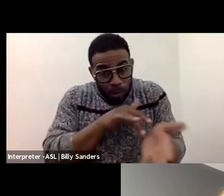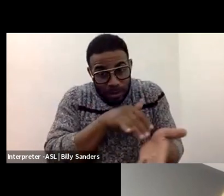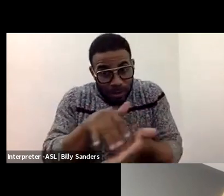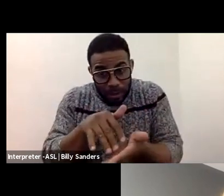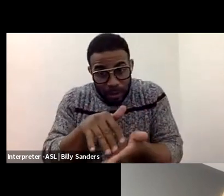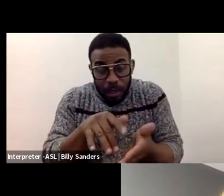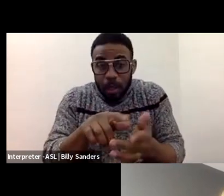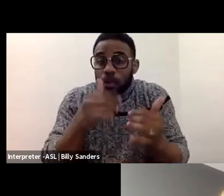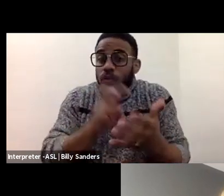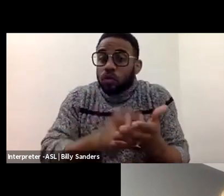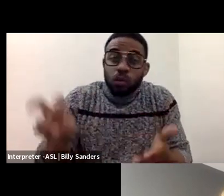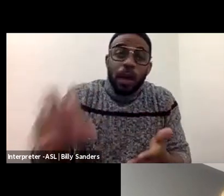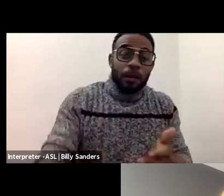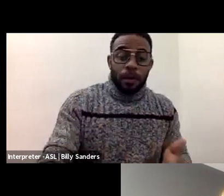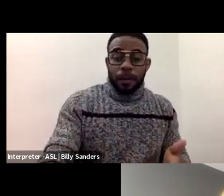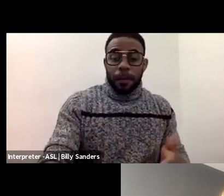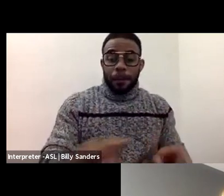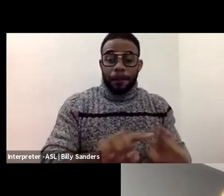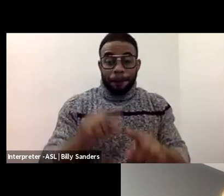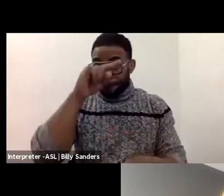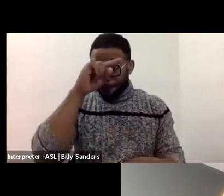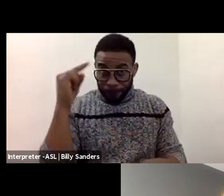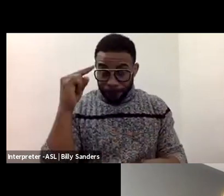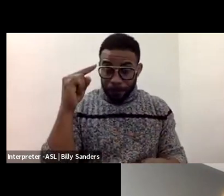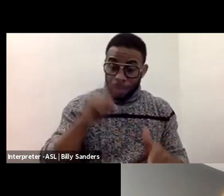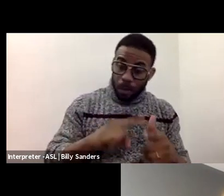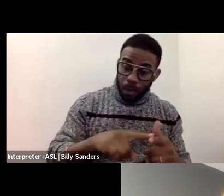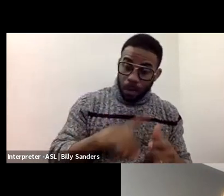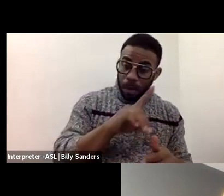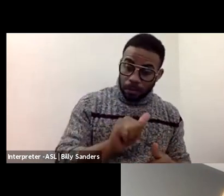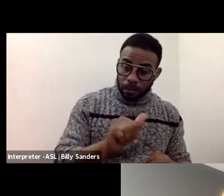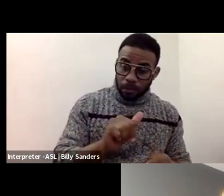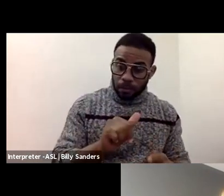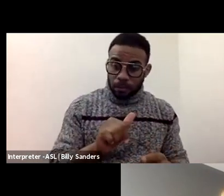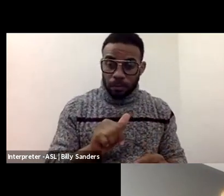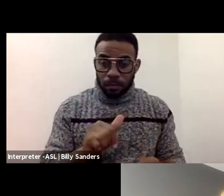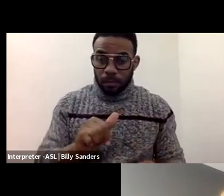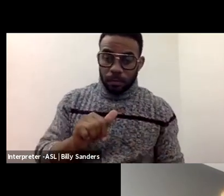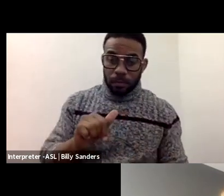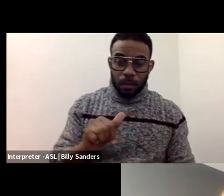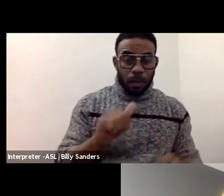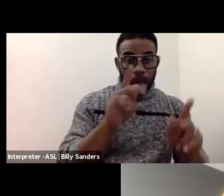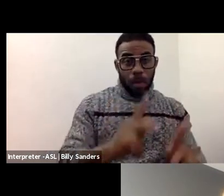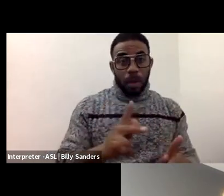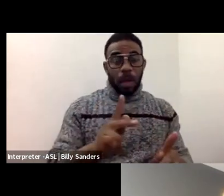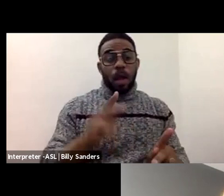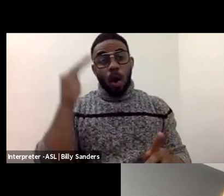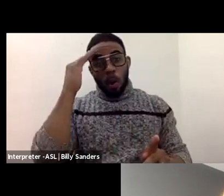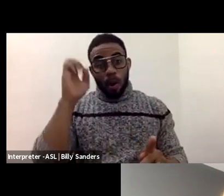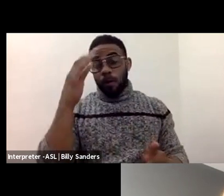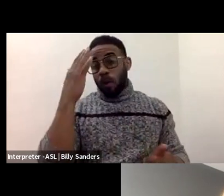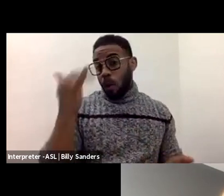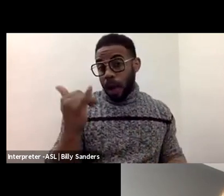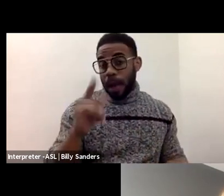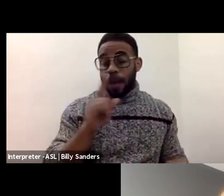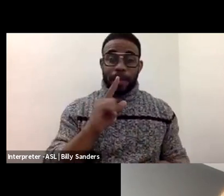or travel abroad as Black and/or disabled persons and an awareness of why being an ally